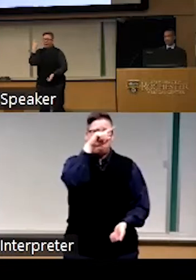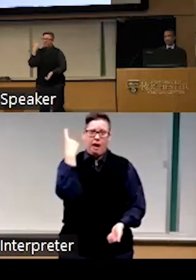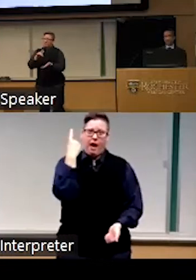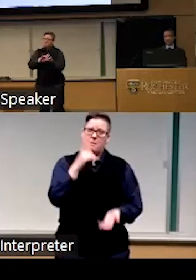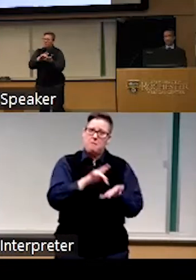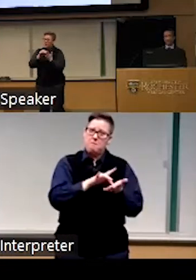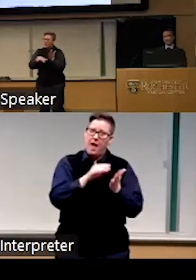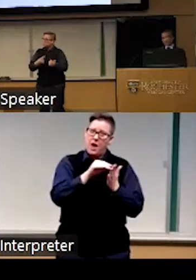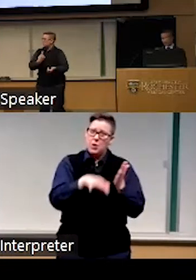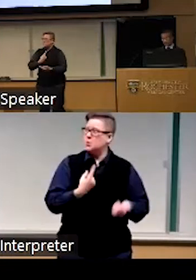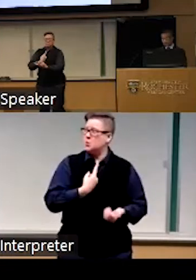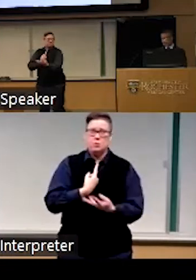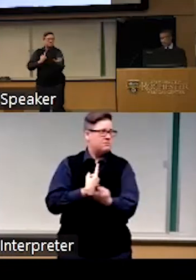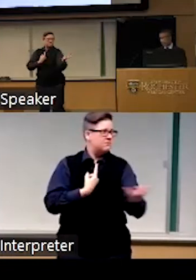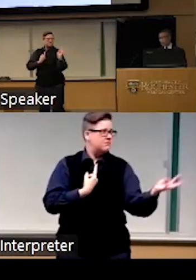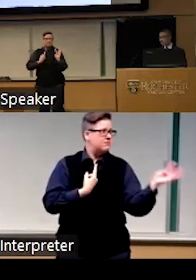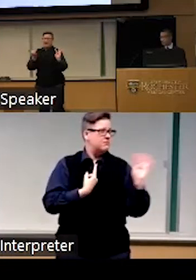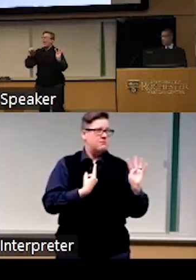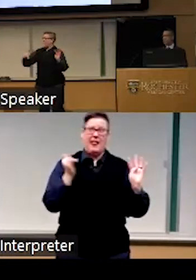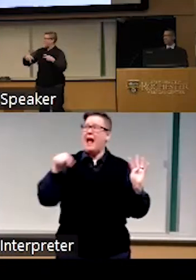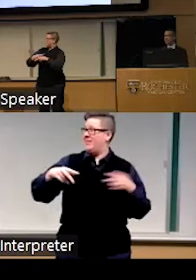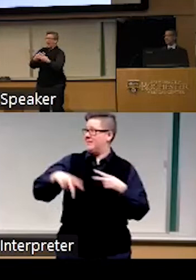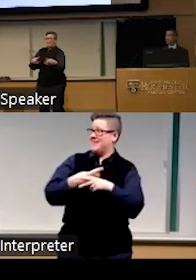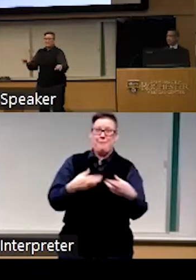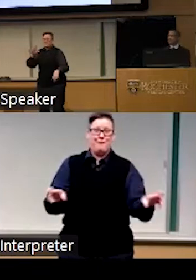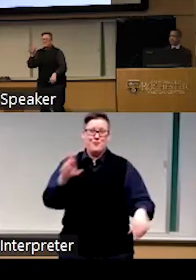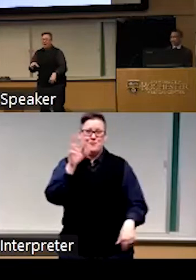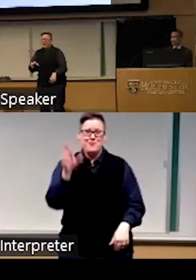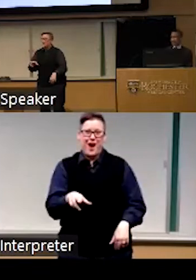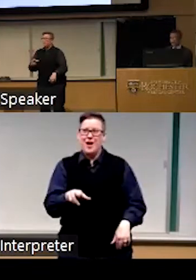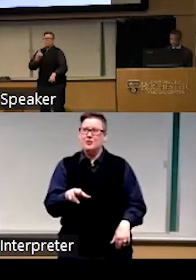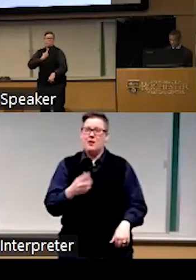student sitting in a room like this here at Rochester interested in psychiatry